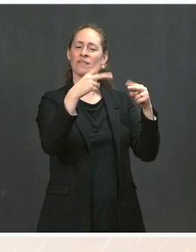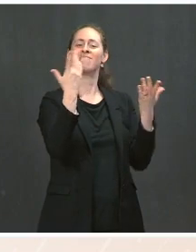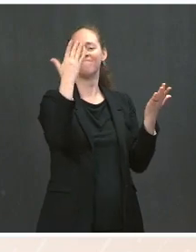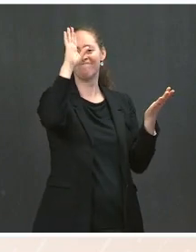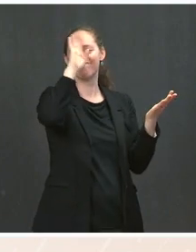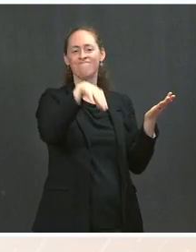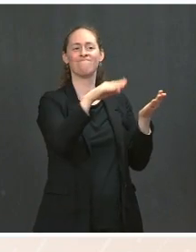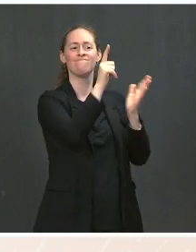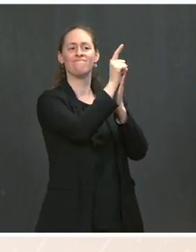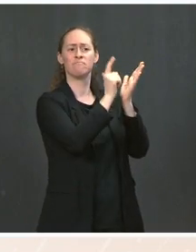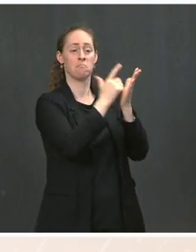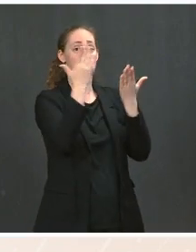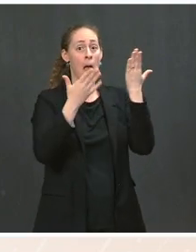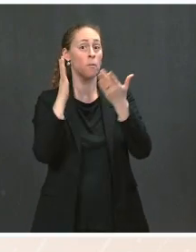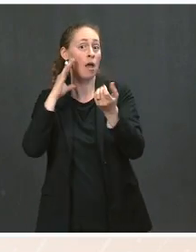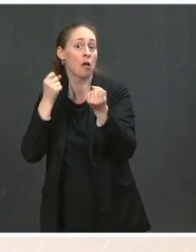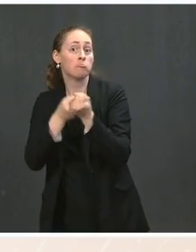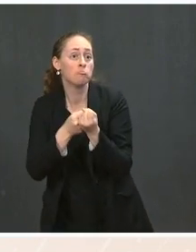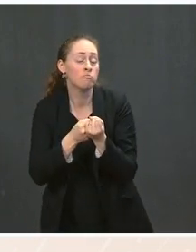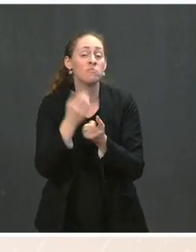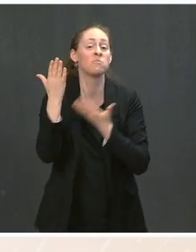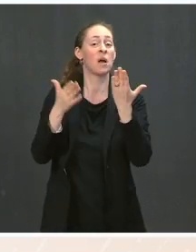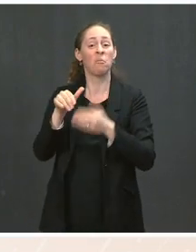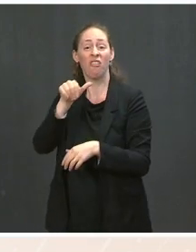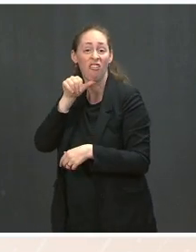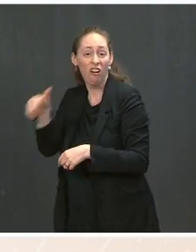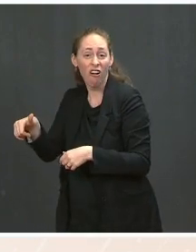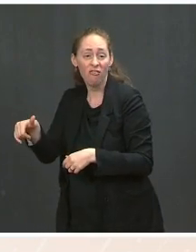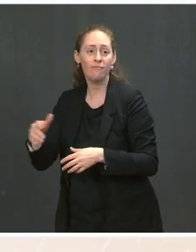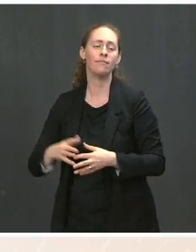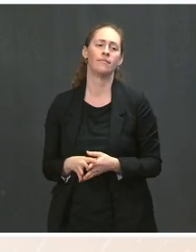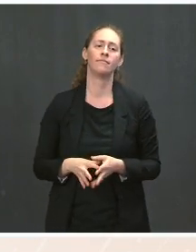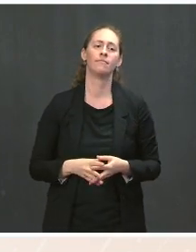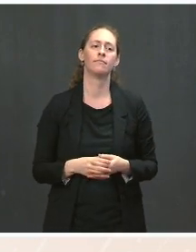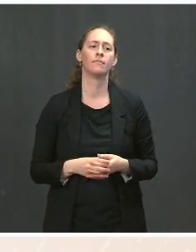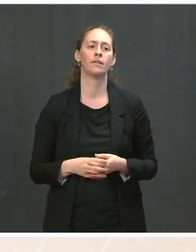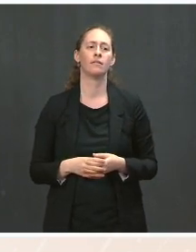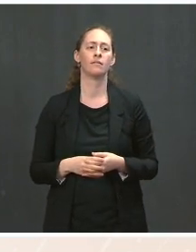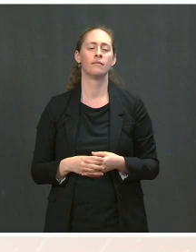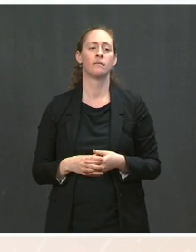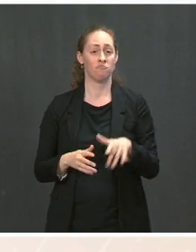The Press: So, I just want to be clear here: The President does or does not think that this -- this bill is premature?